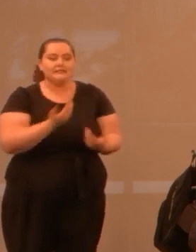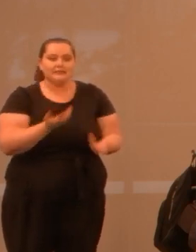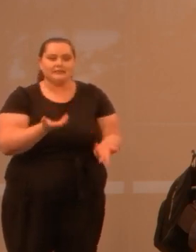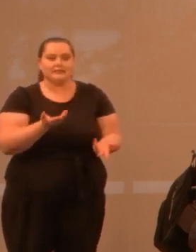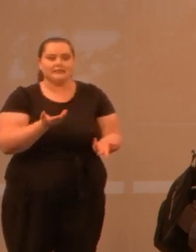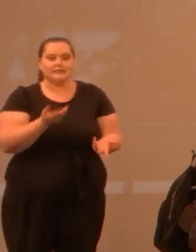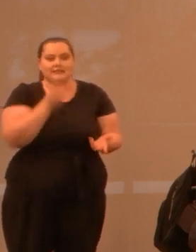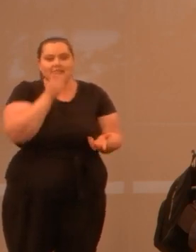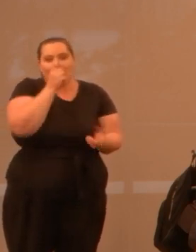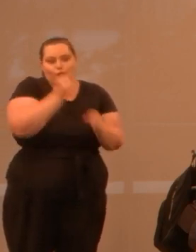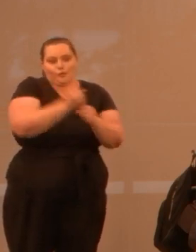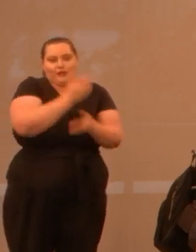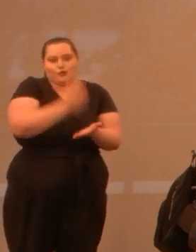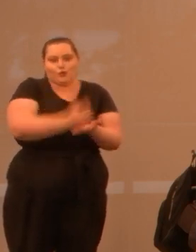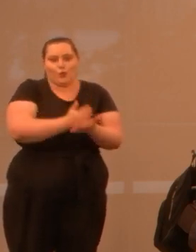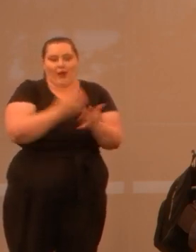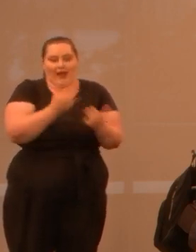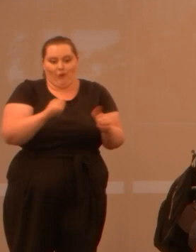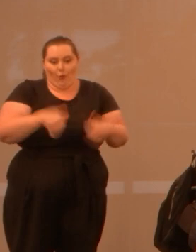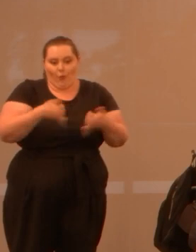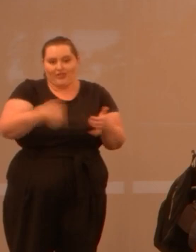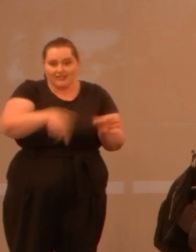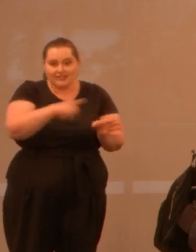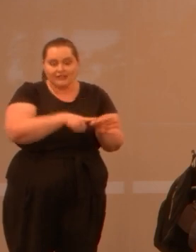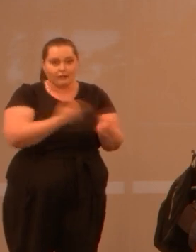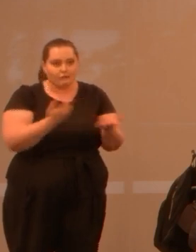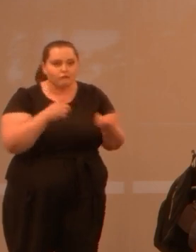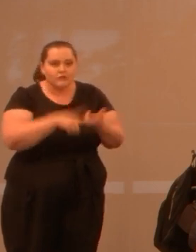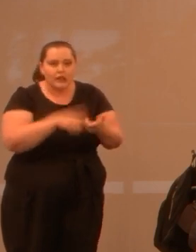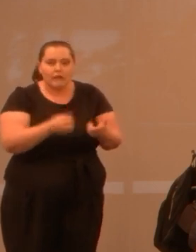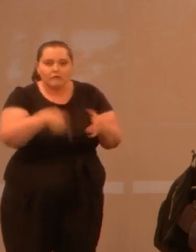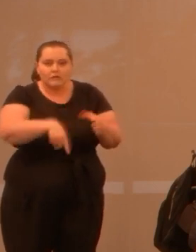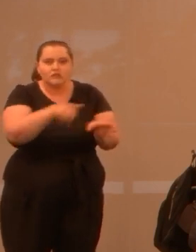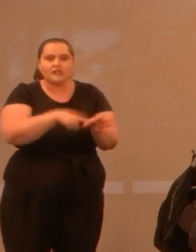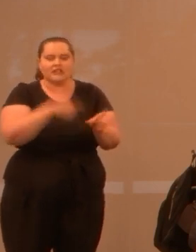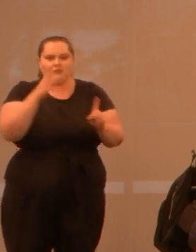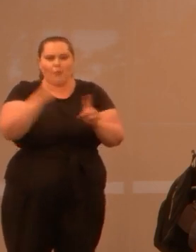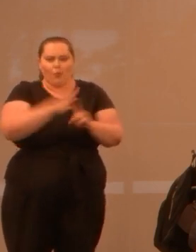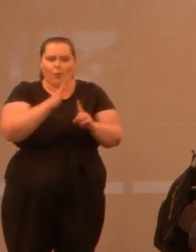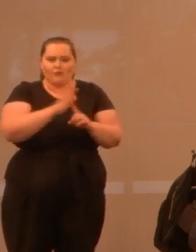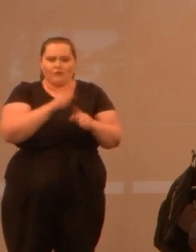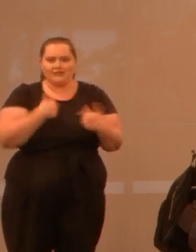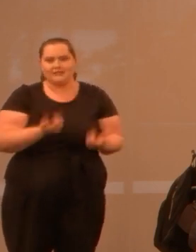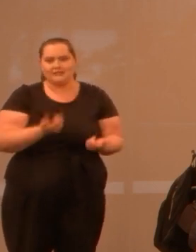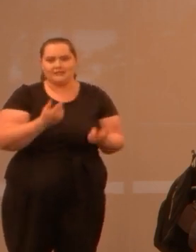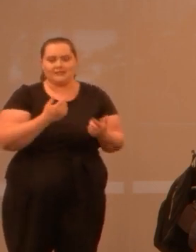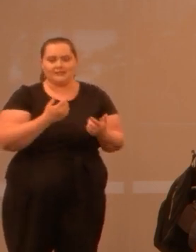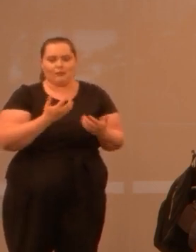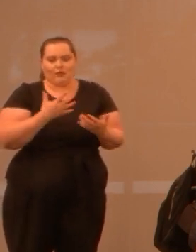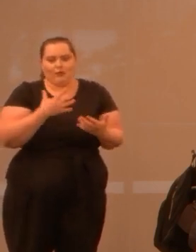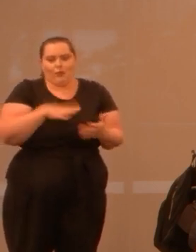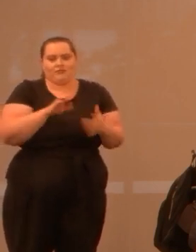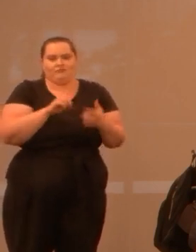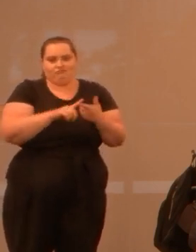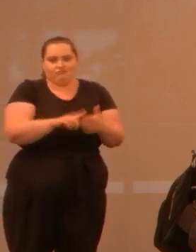make sure that the awards happen?" "Are the awards happening this year, it's really important to us that these awards happen." And we received calls and